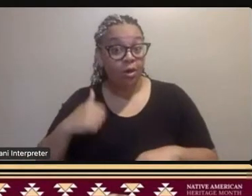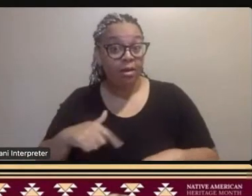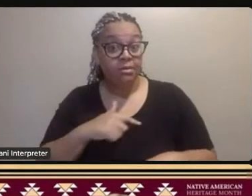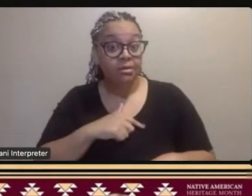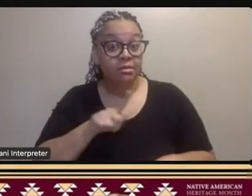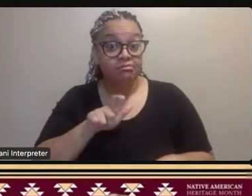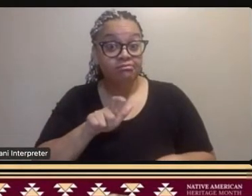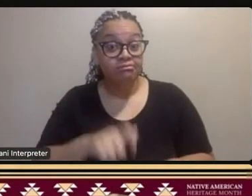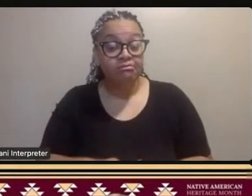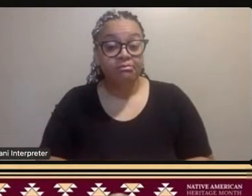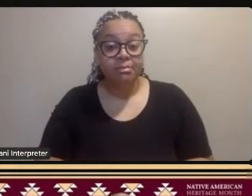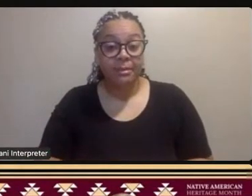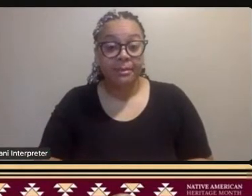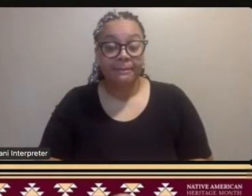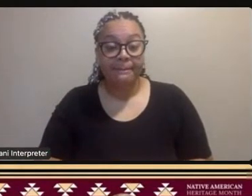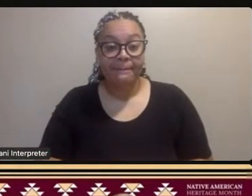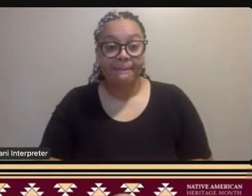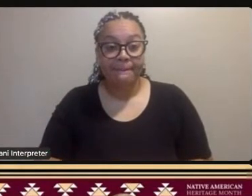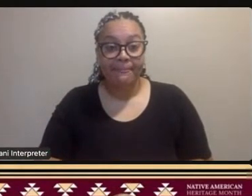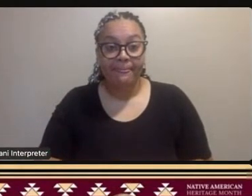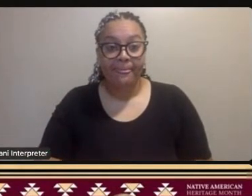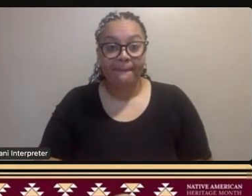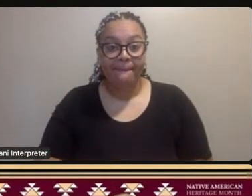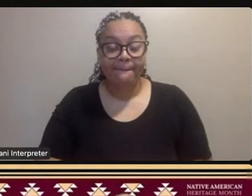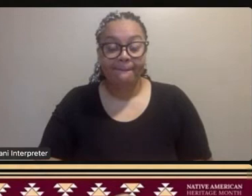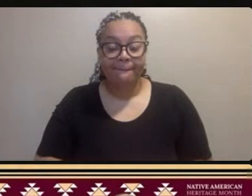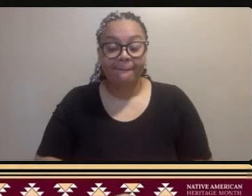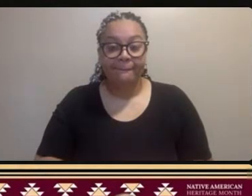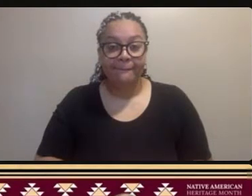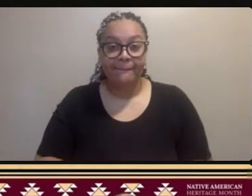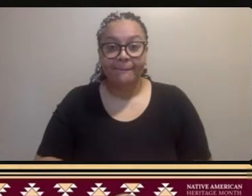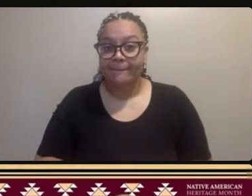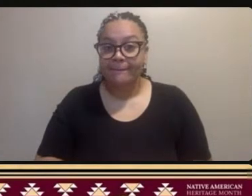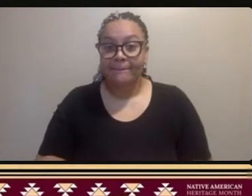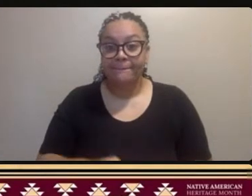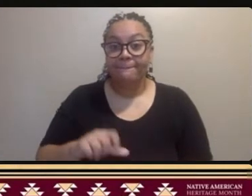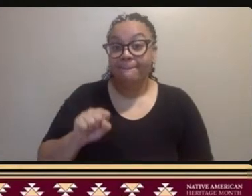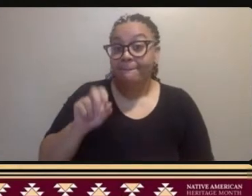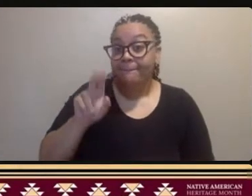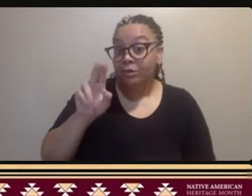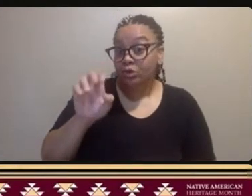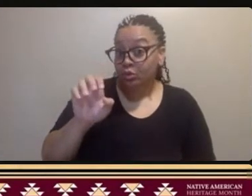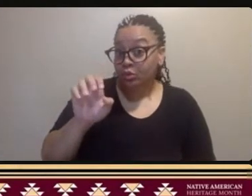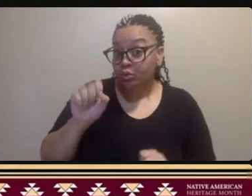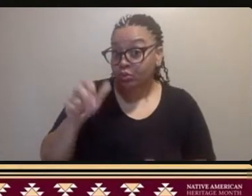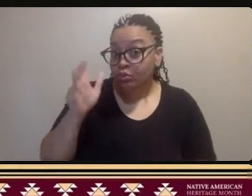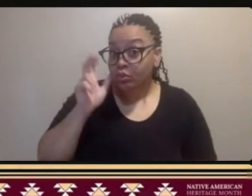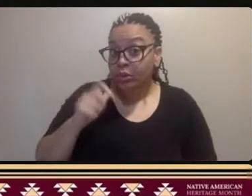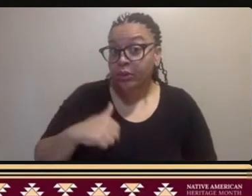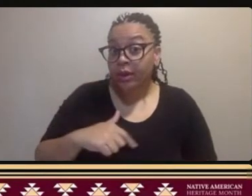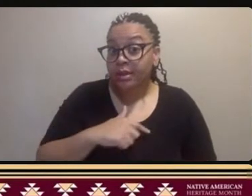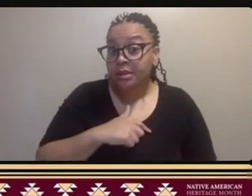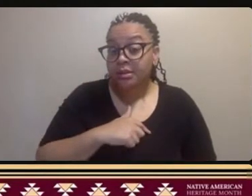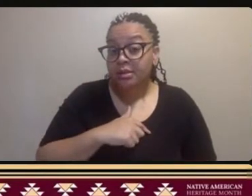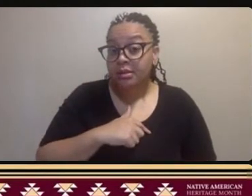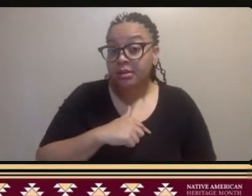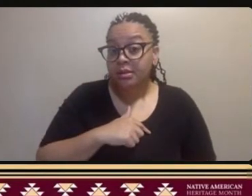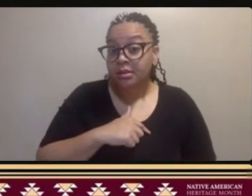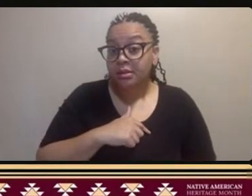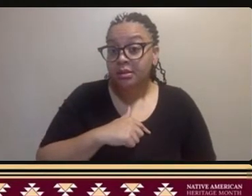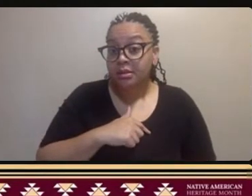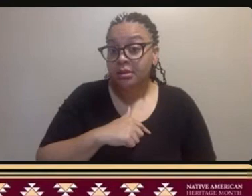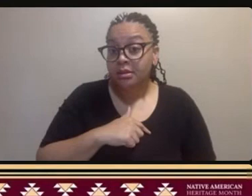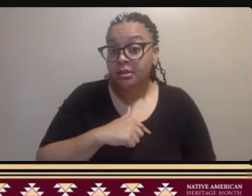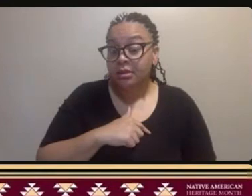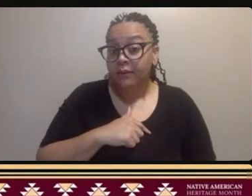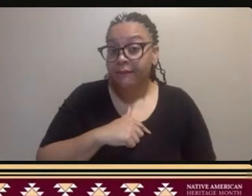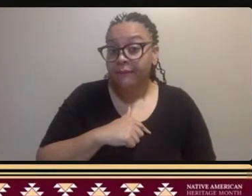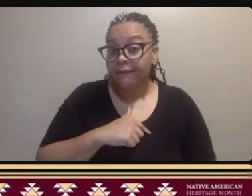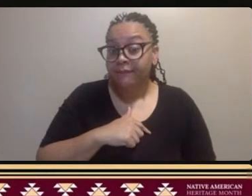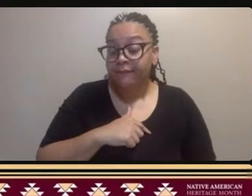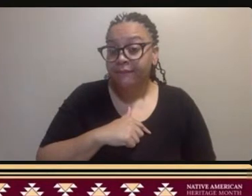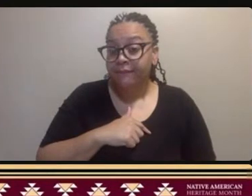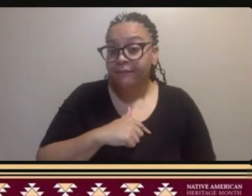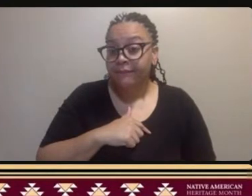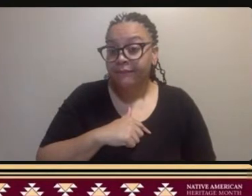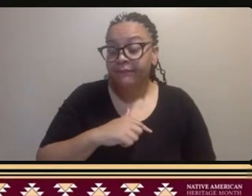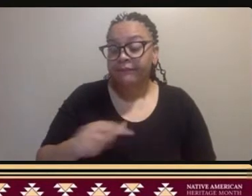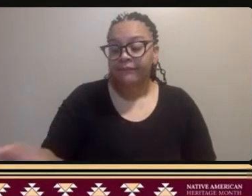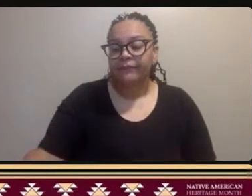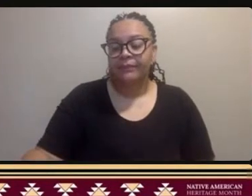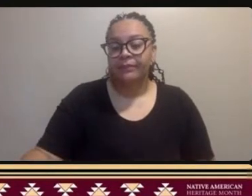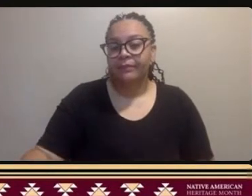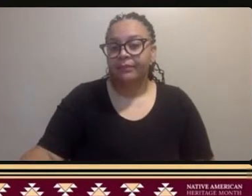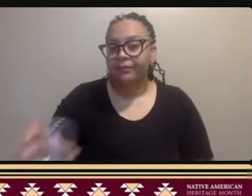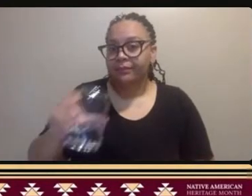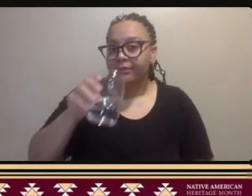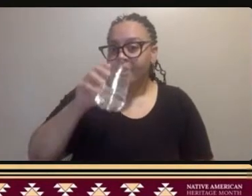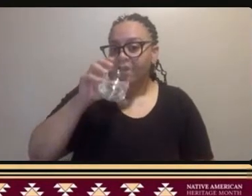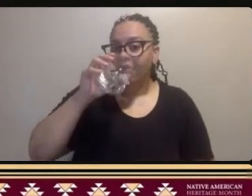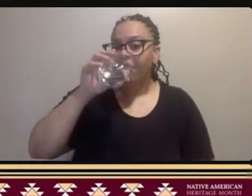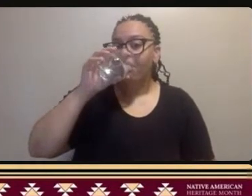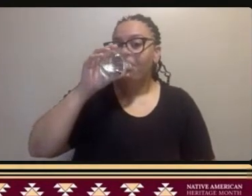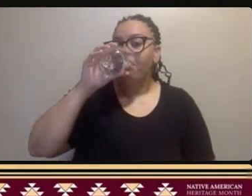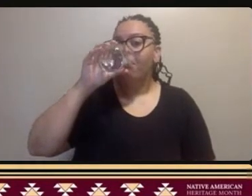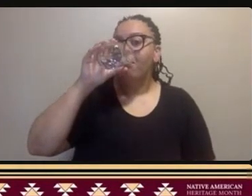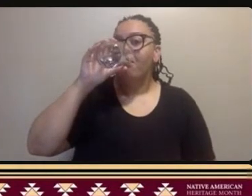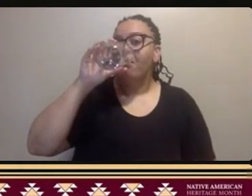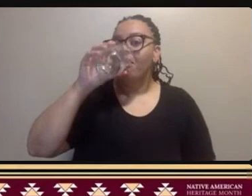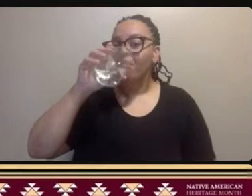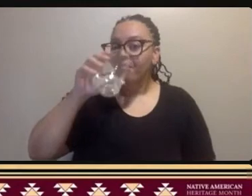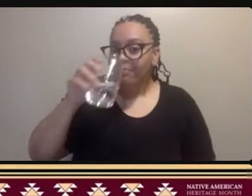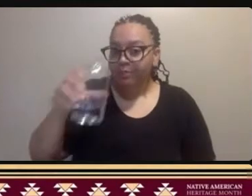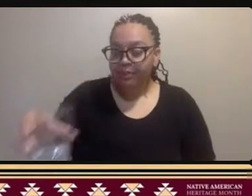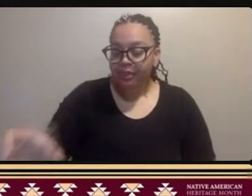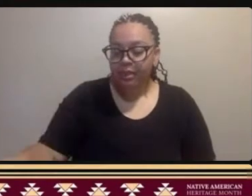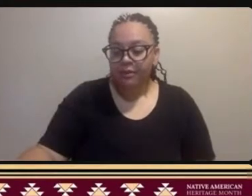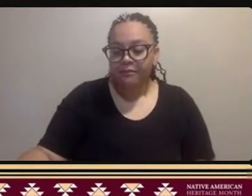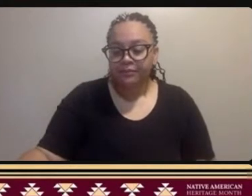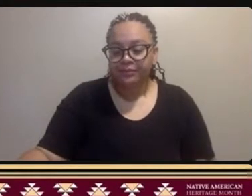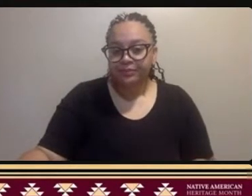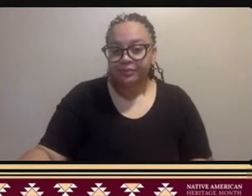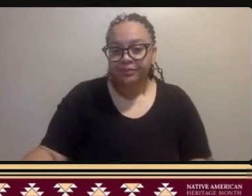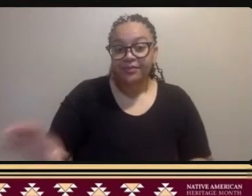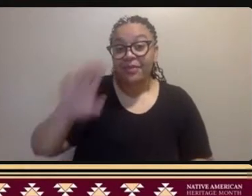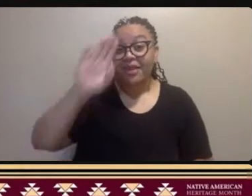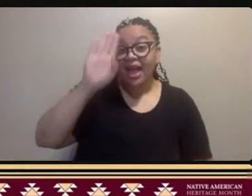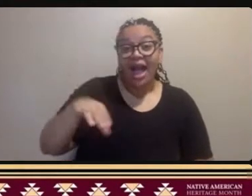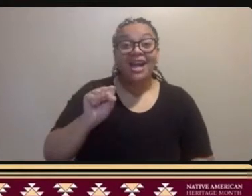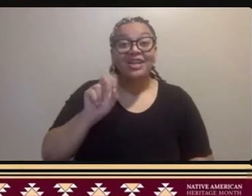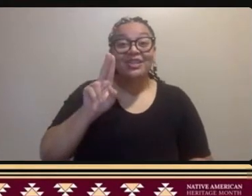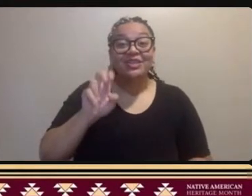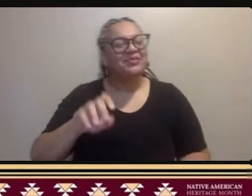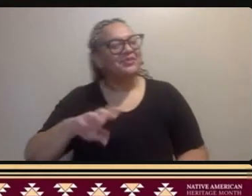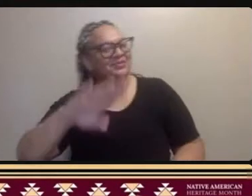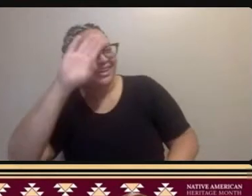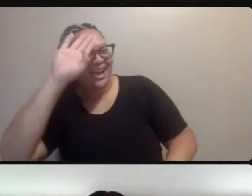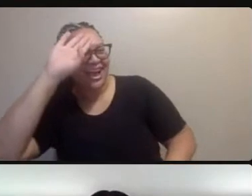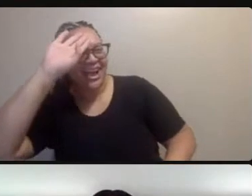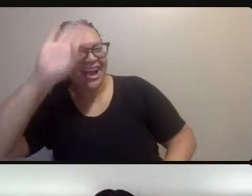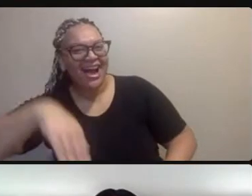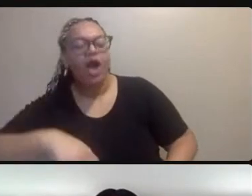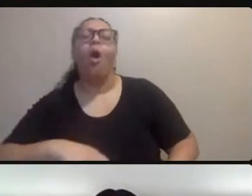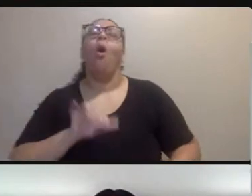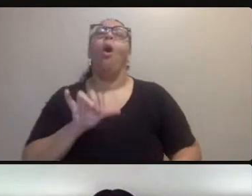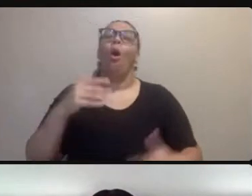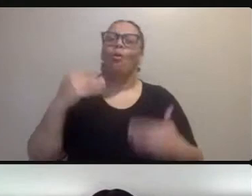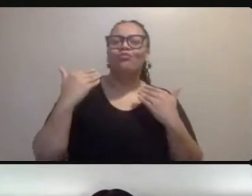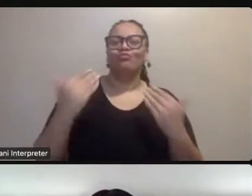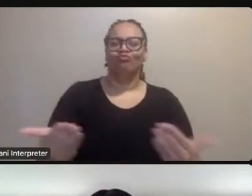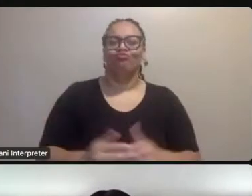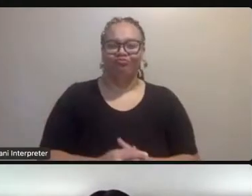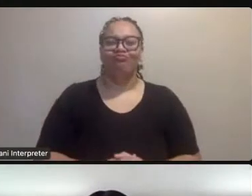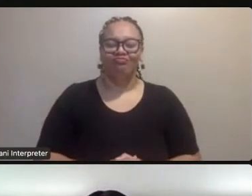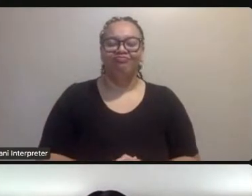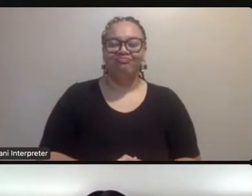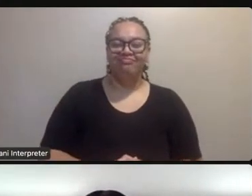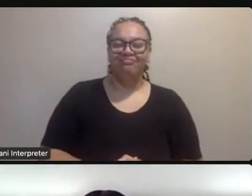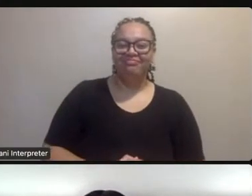I CAN SEE SUE YOU'VE JOINED.